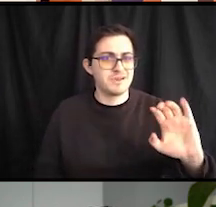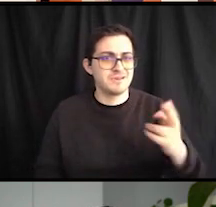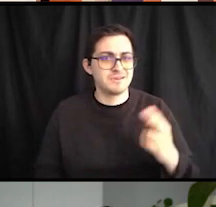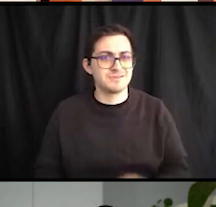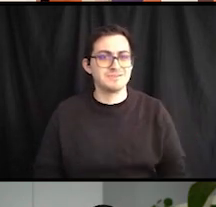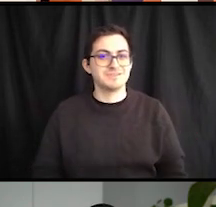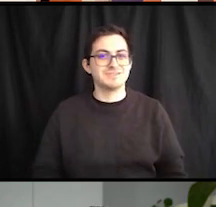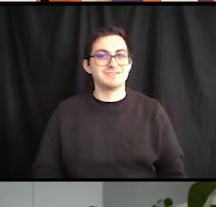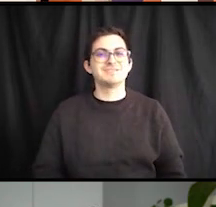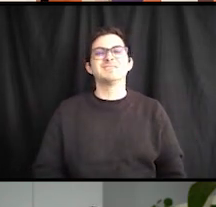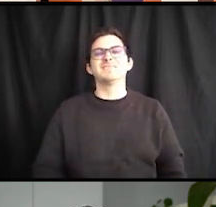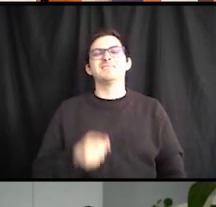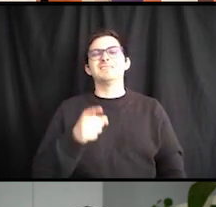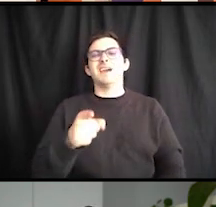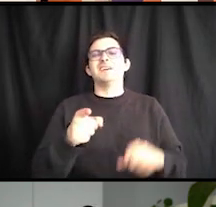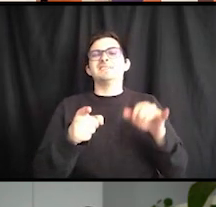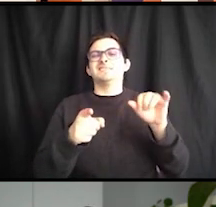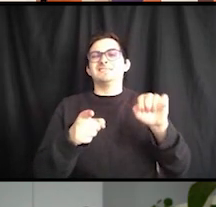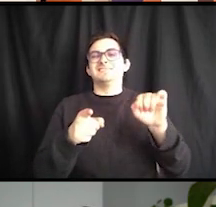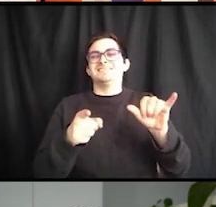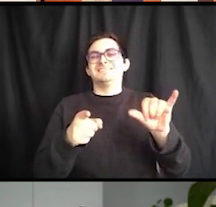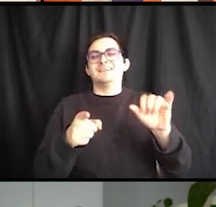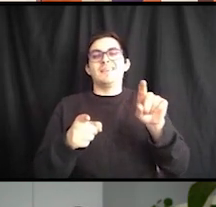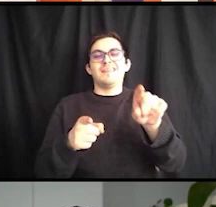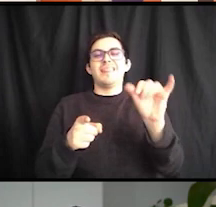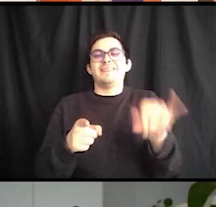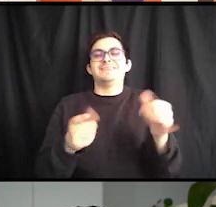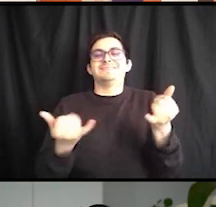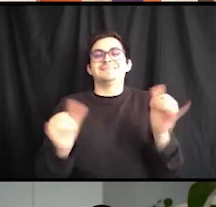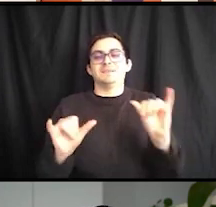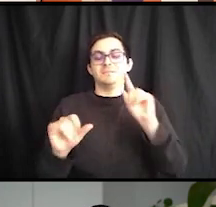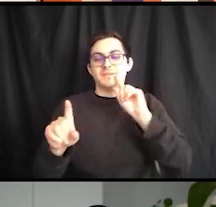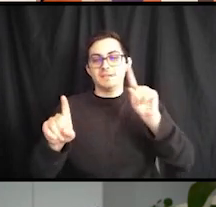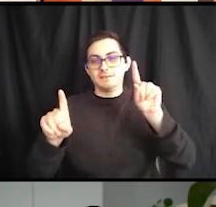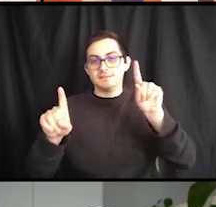and someone is in this prototype, or in this file doing something, but we still